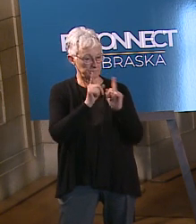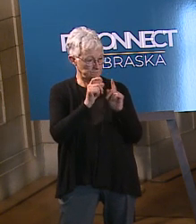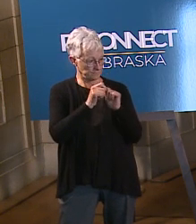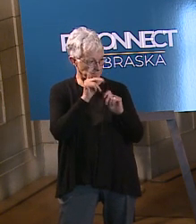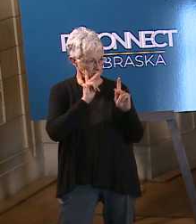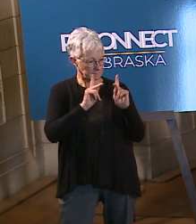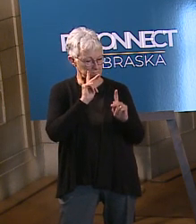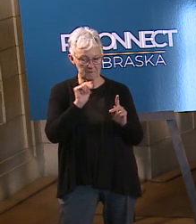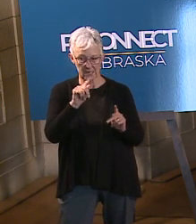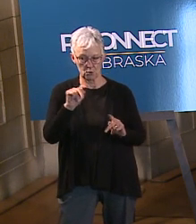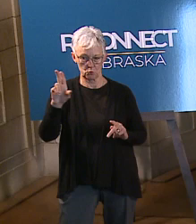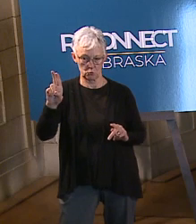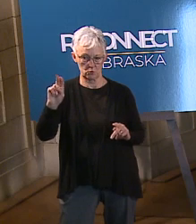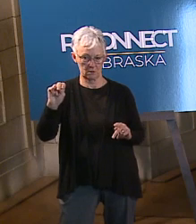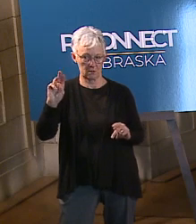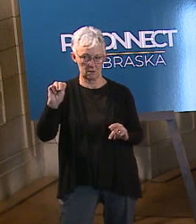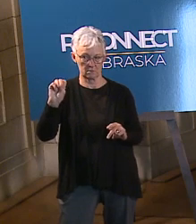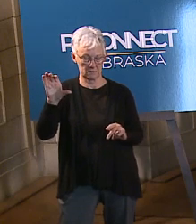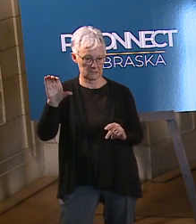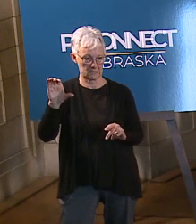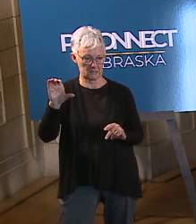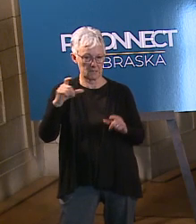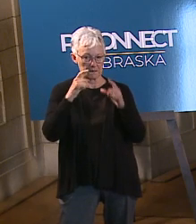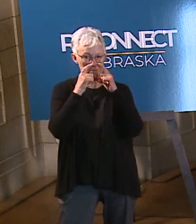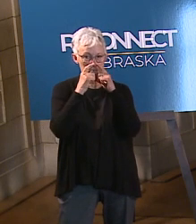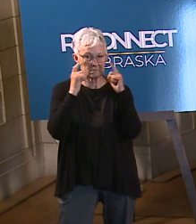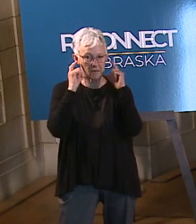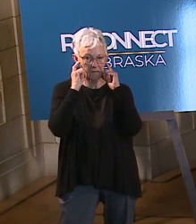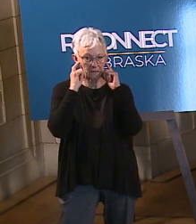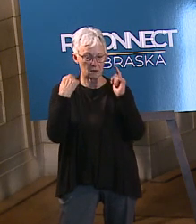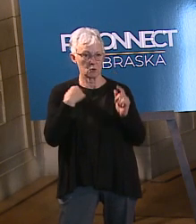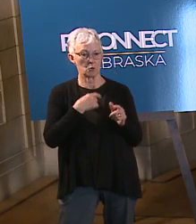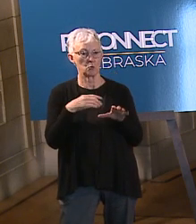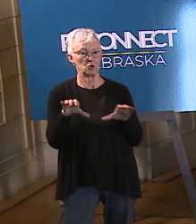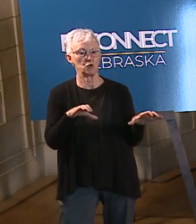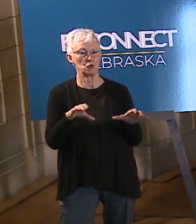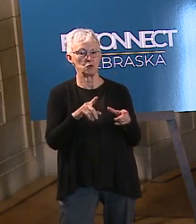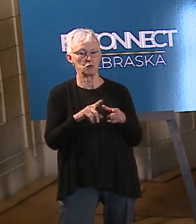DON'T WANT TO WEAR A MASK.